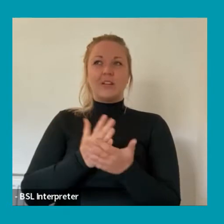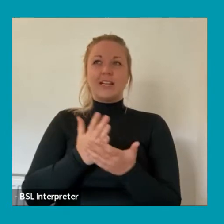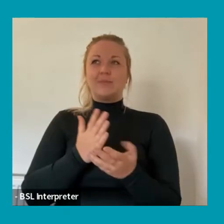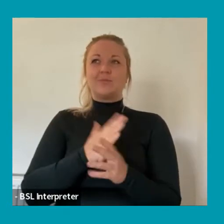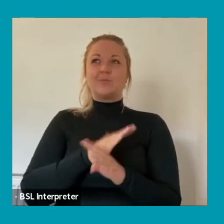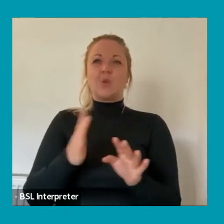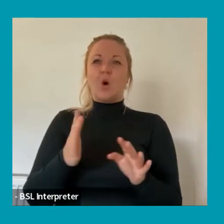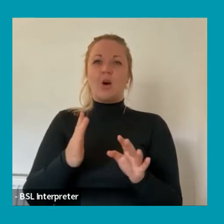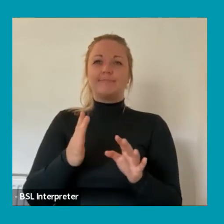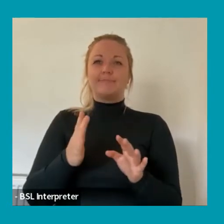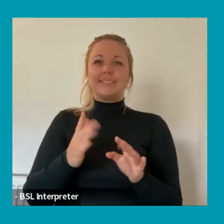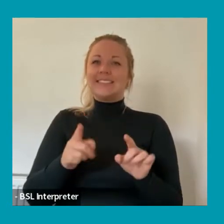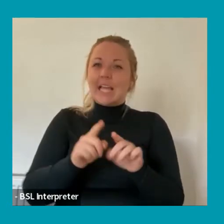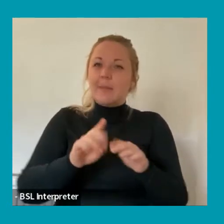We made an assumption, for example.